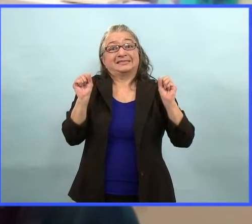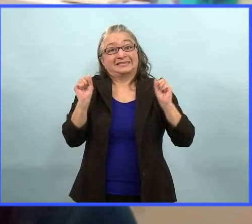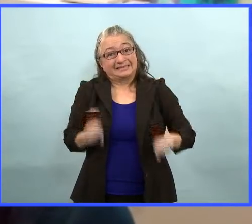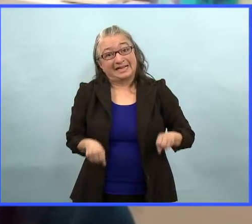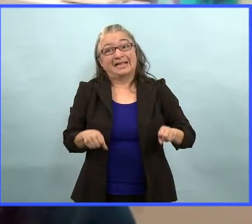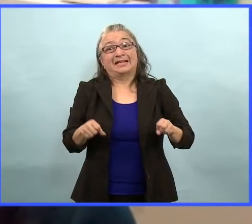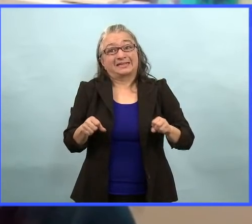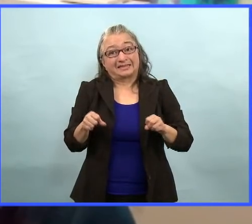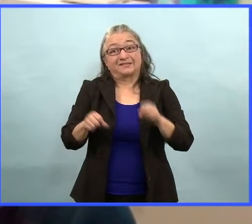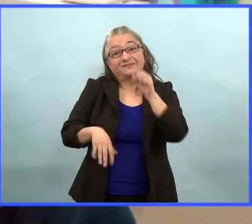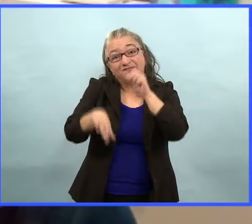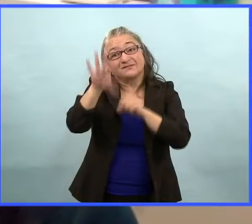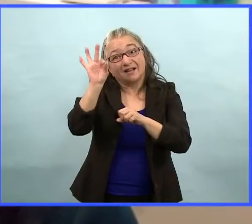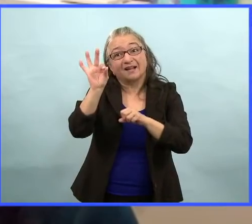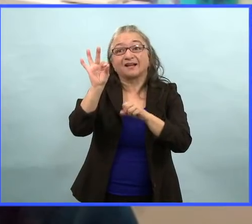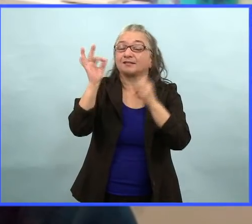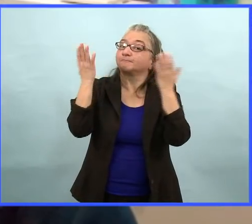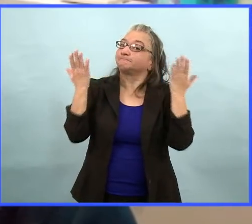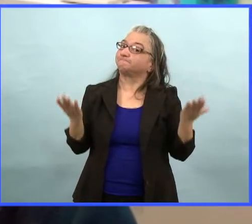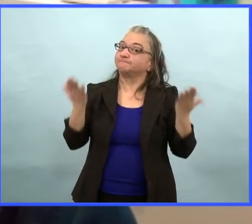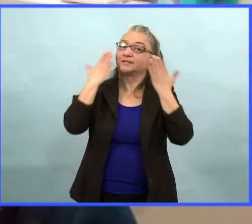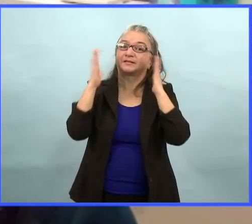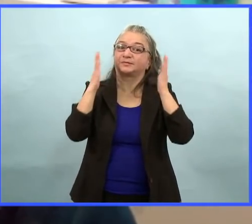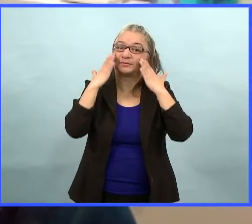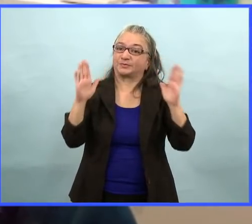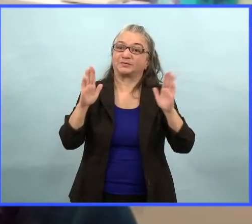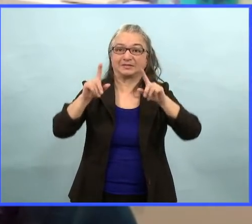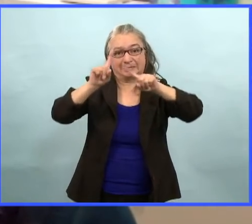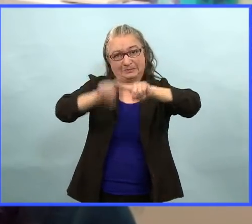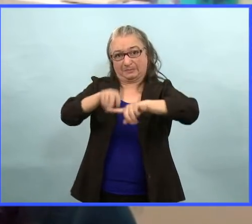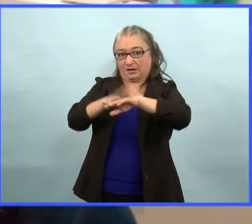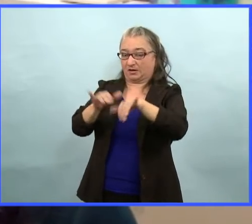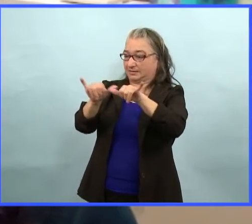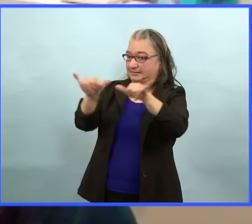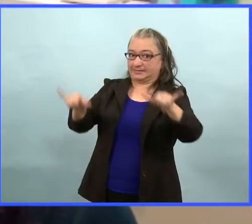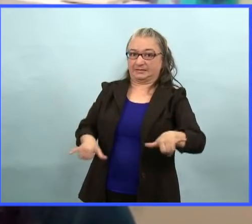at this point but that's certainly something we can take away and look into further